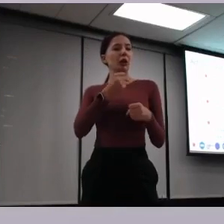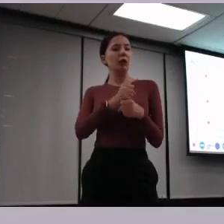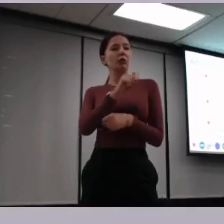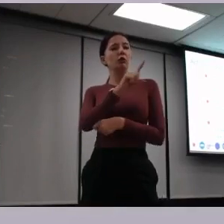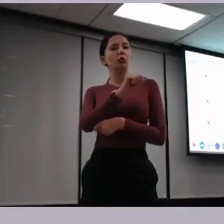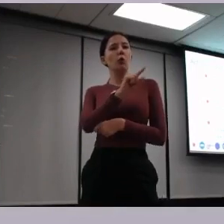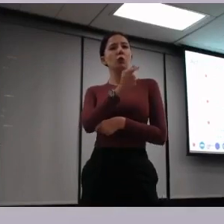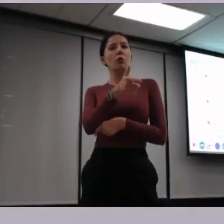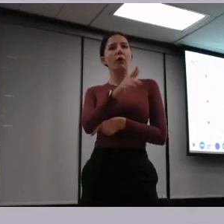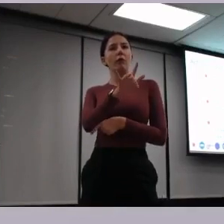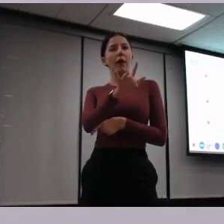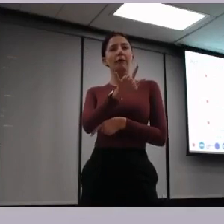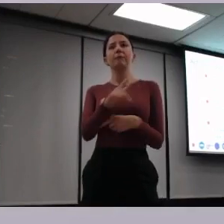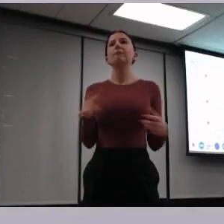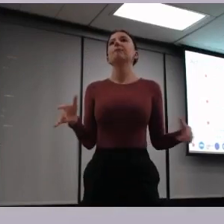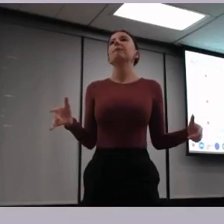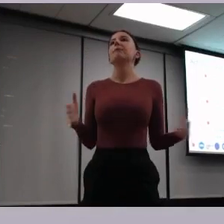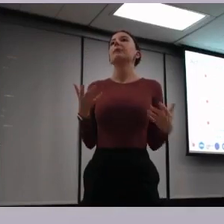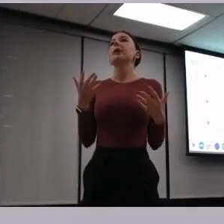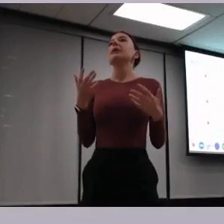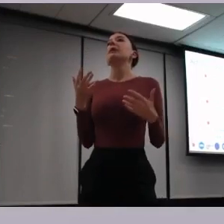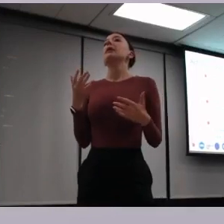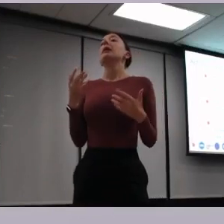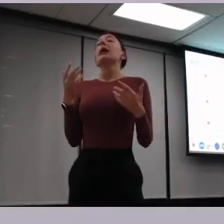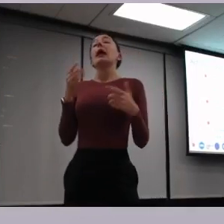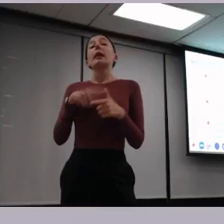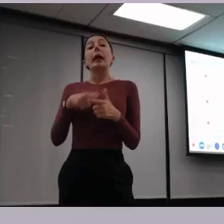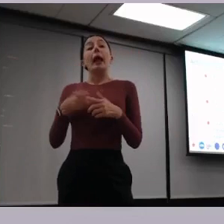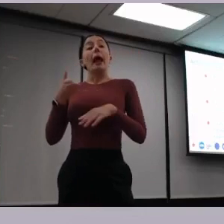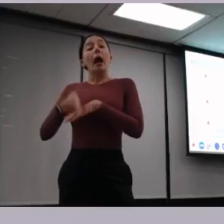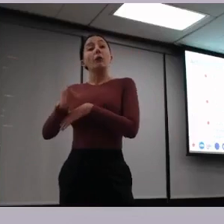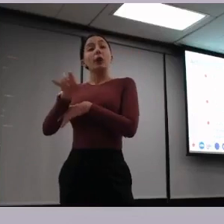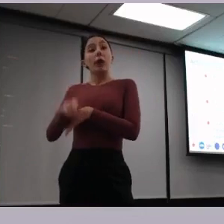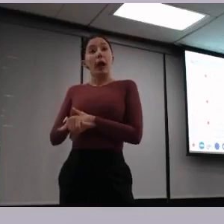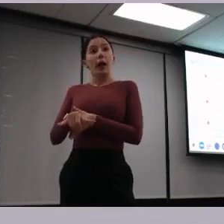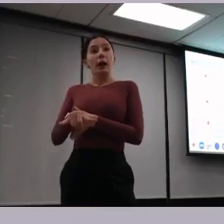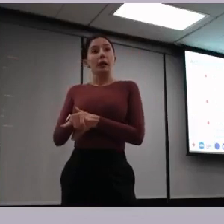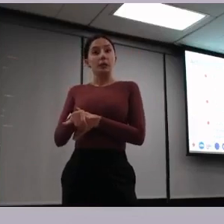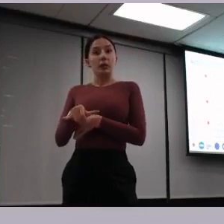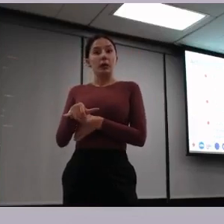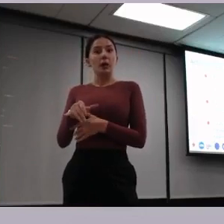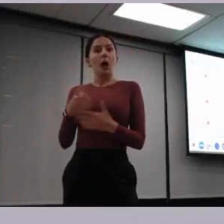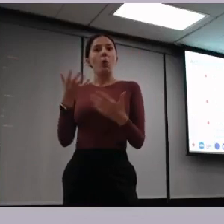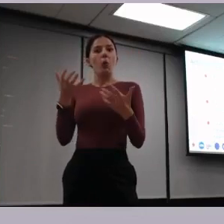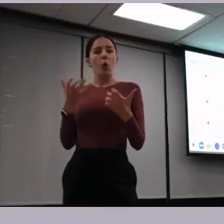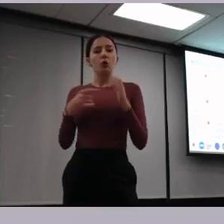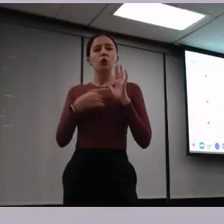We want to show you also that our plan on the entire